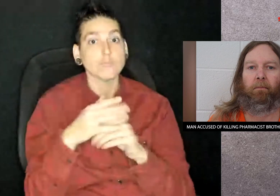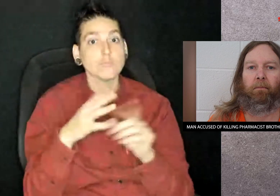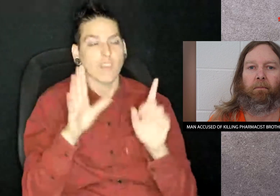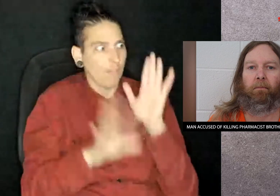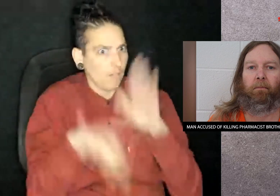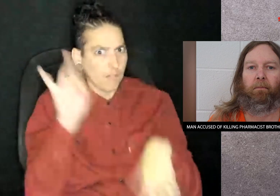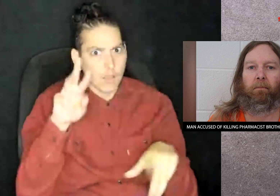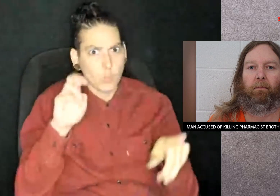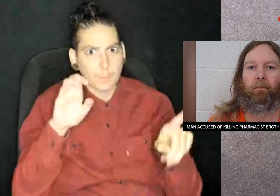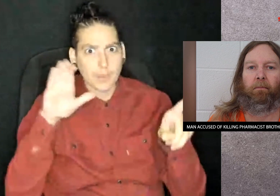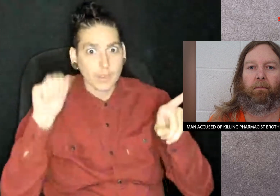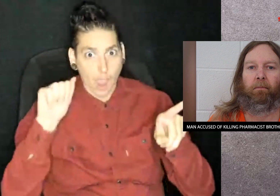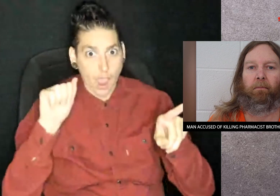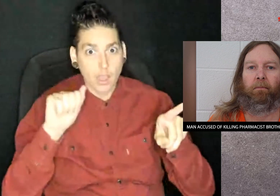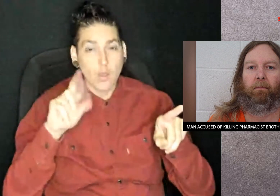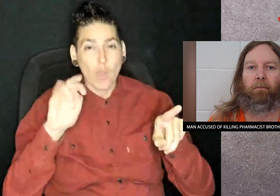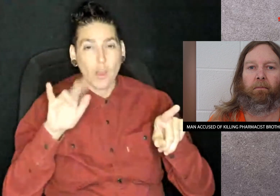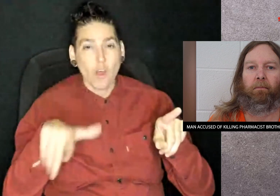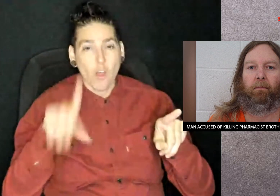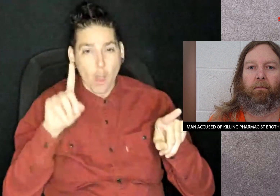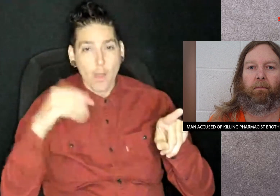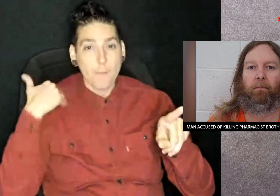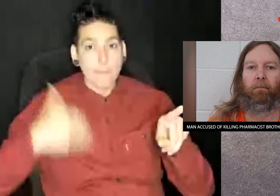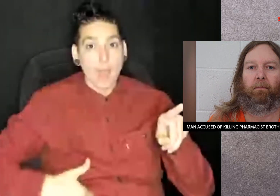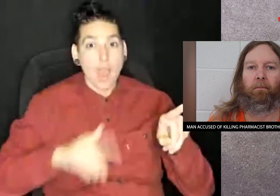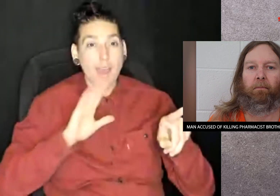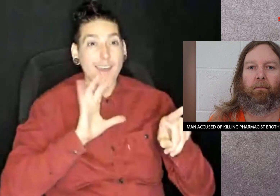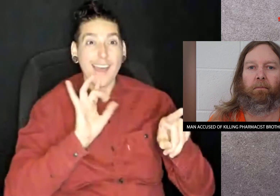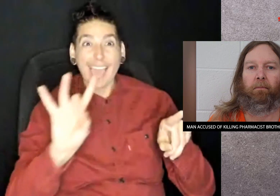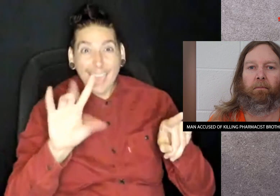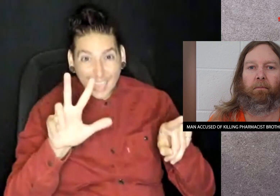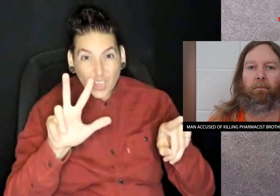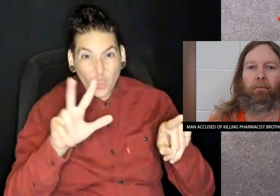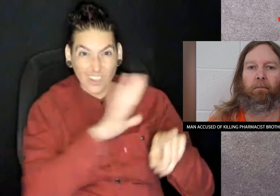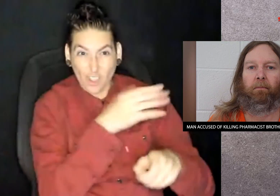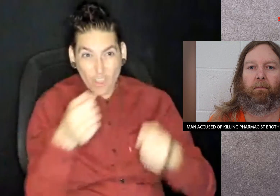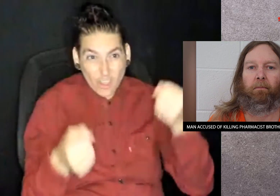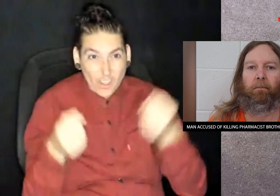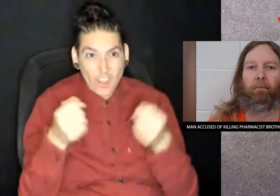that same day officials in Northwest Maryland discovered the body of 83-year-old Rebecca